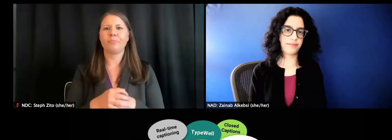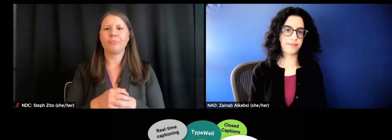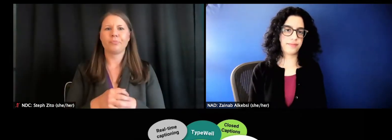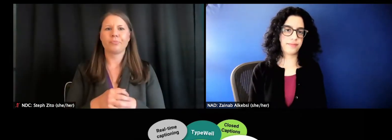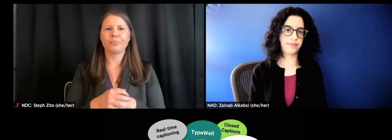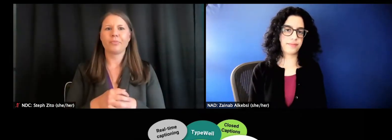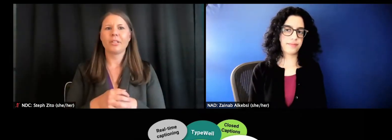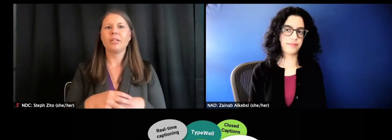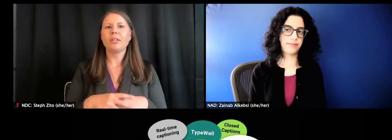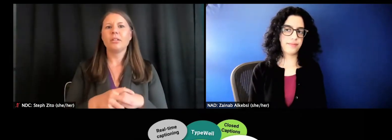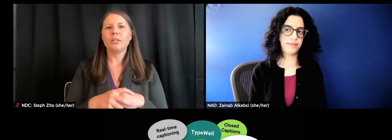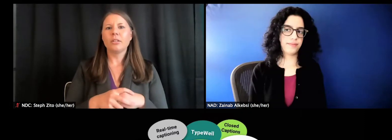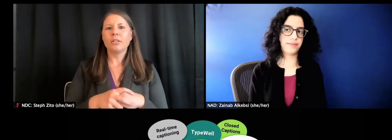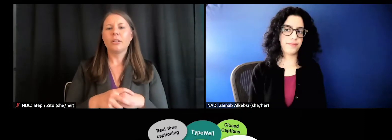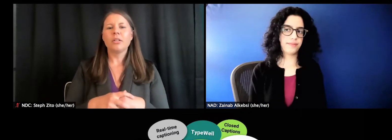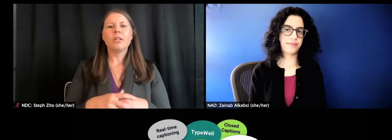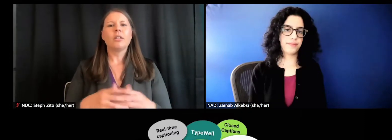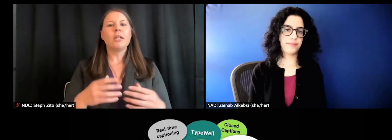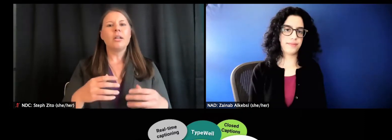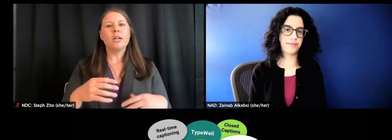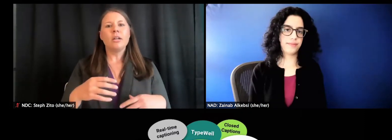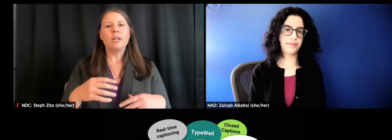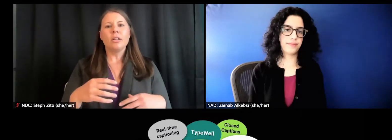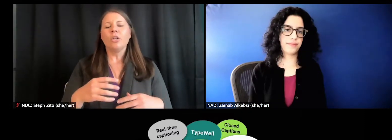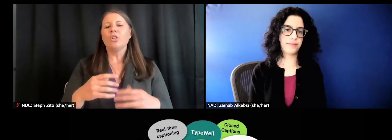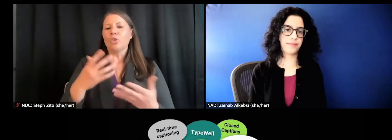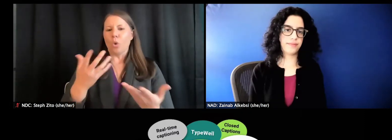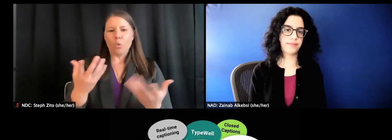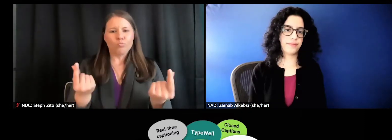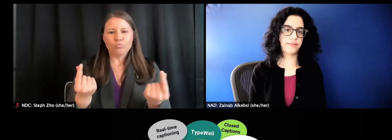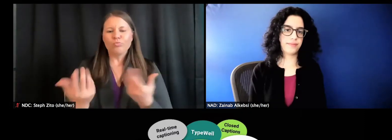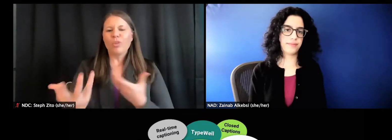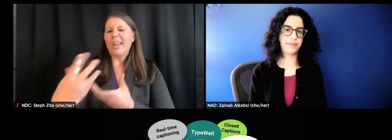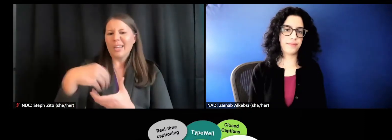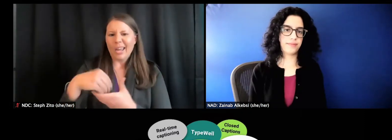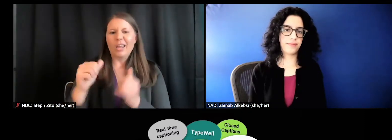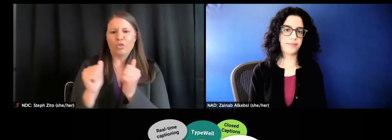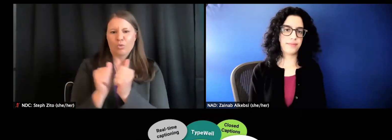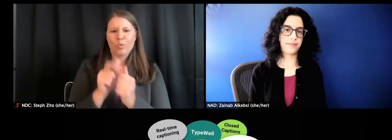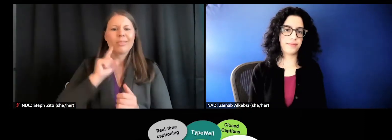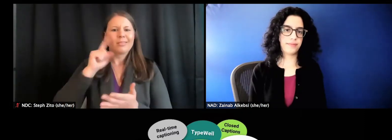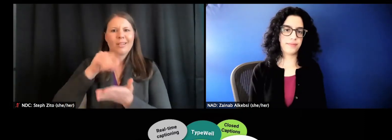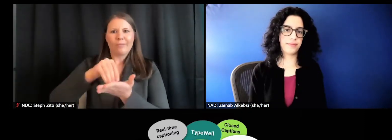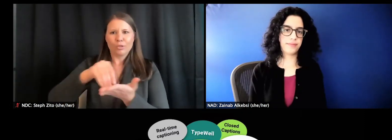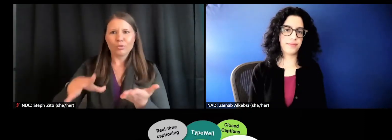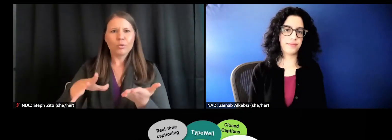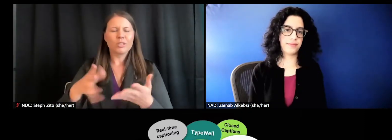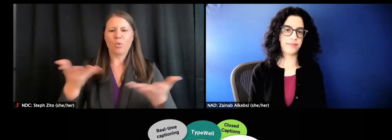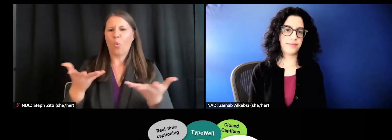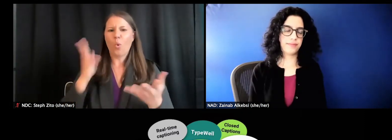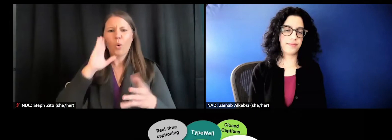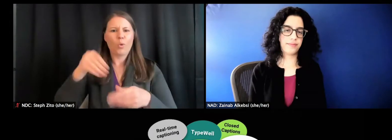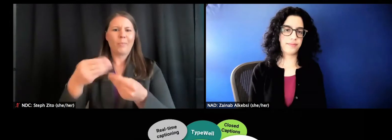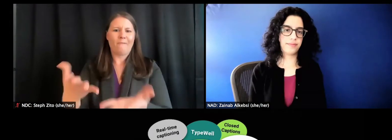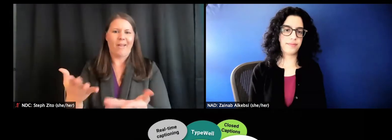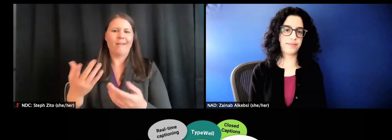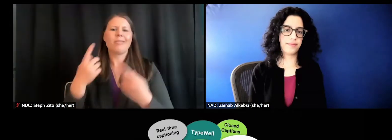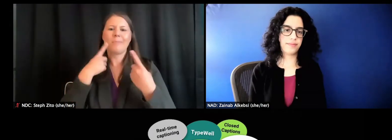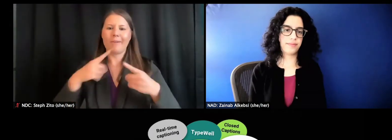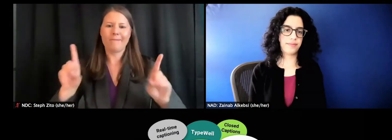between the various STTS and caption media services. And engage in dialogue with the deaf students